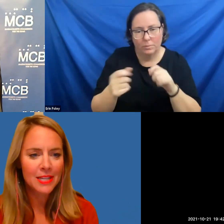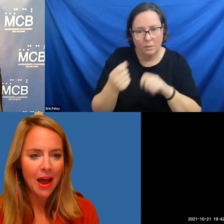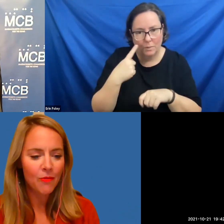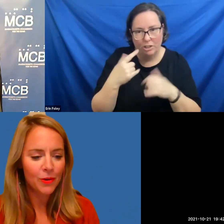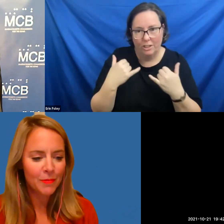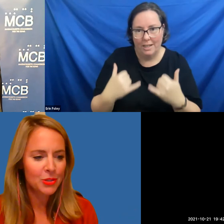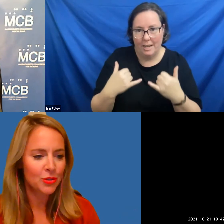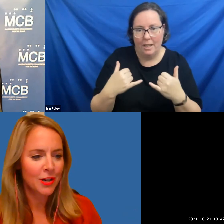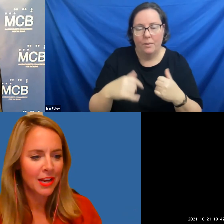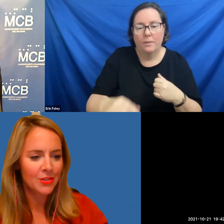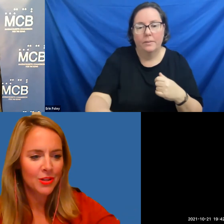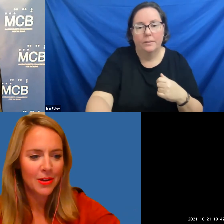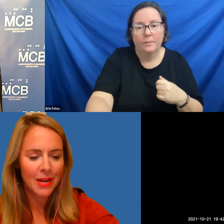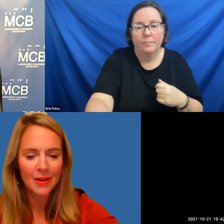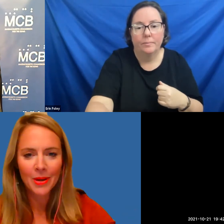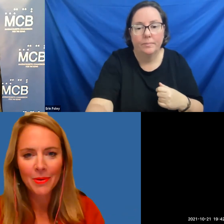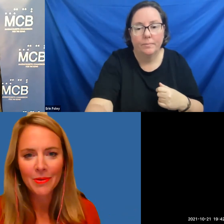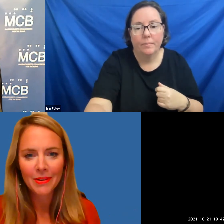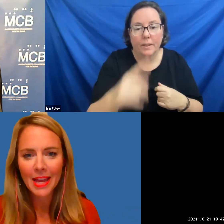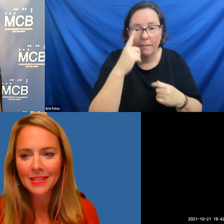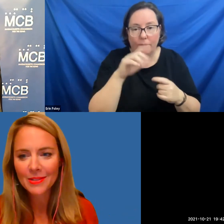now for commissioner D'Arcangelo and we will get